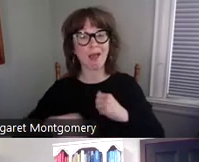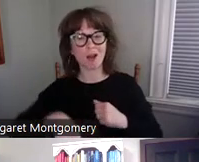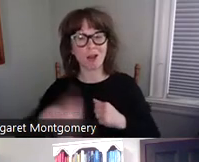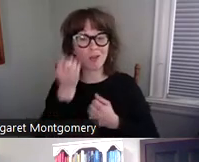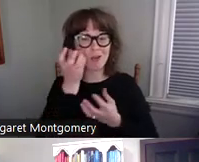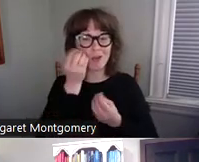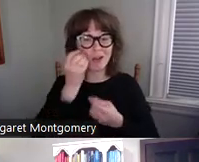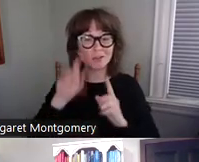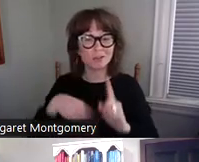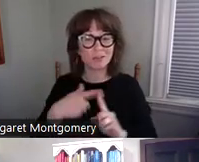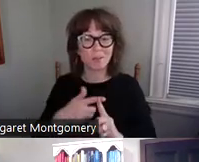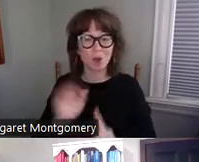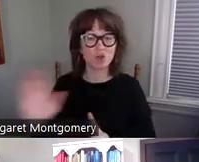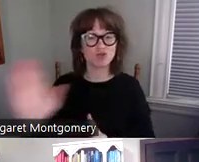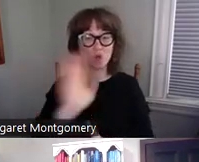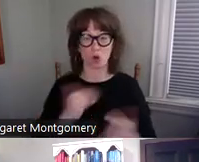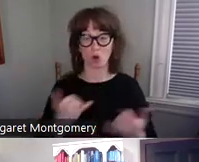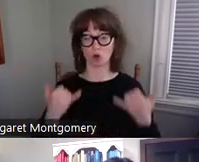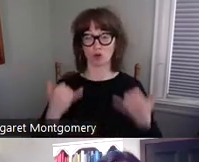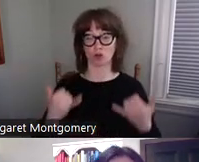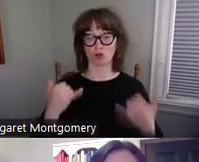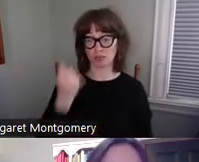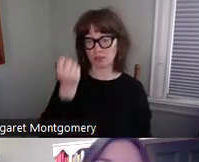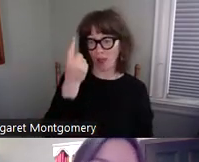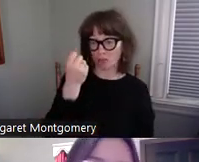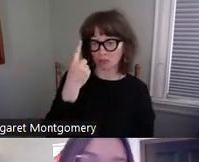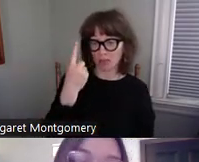like to share about their current understanding our meeting association. So a lot of people